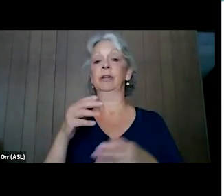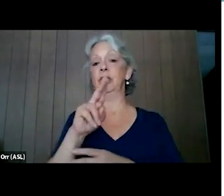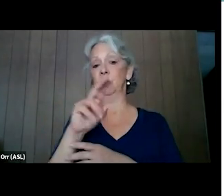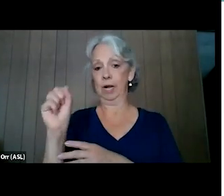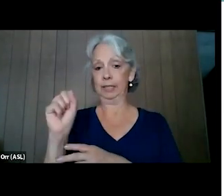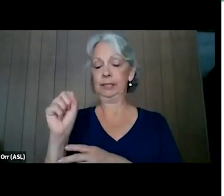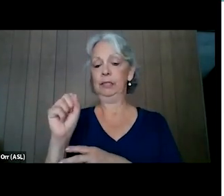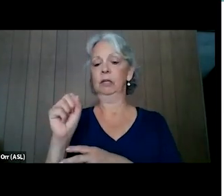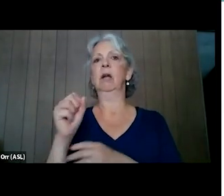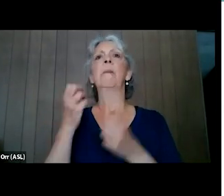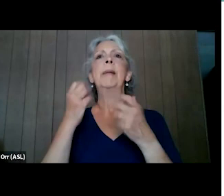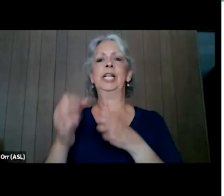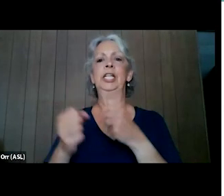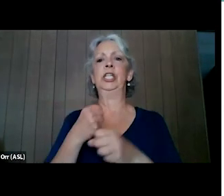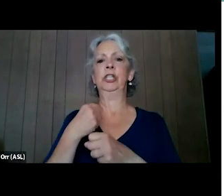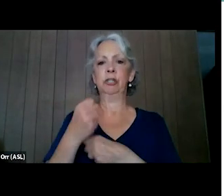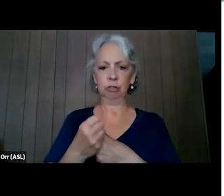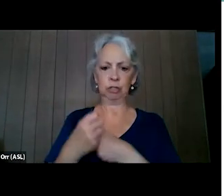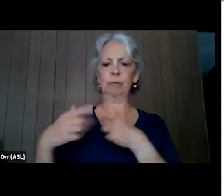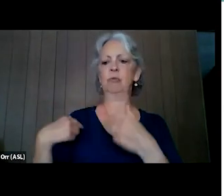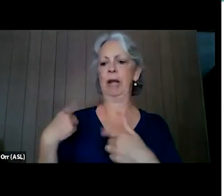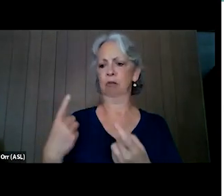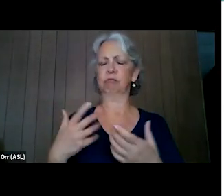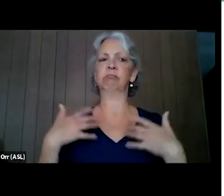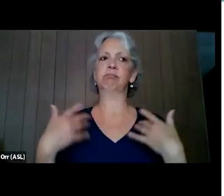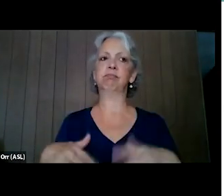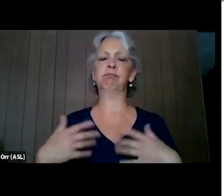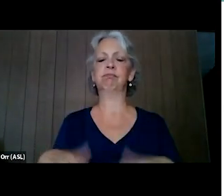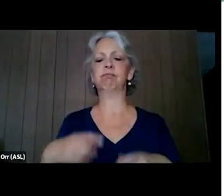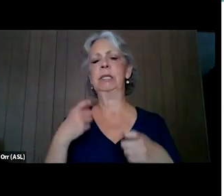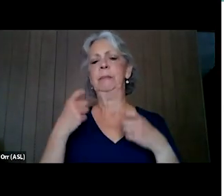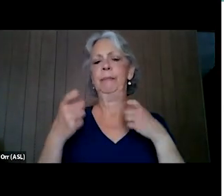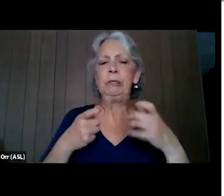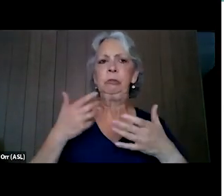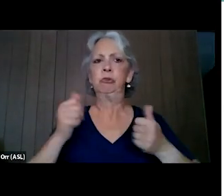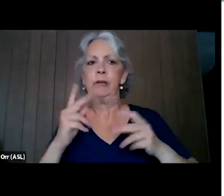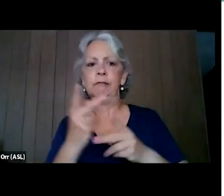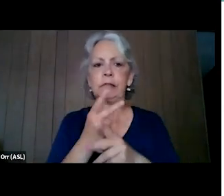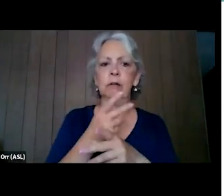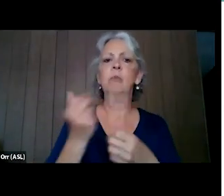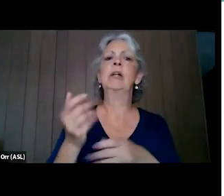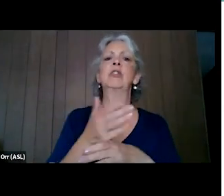And so we've been dealing with it for several years, and are really looking forward to sharing the information that we have based on our experience.